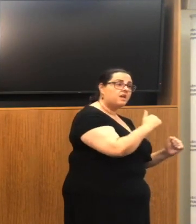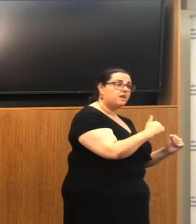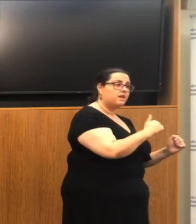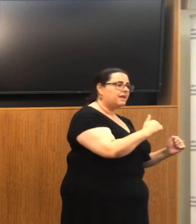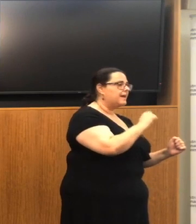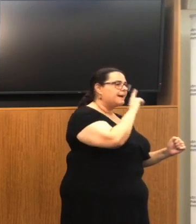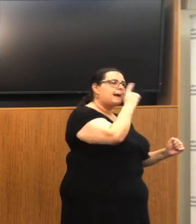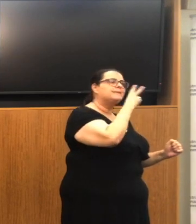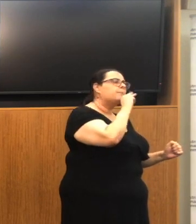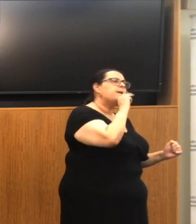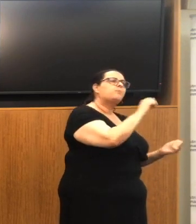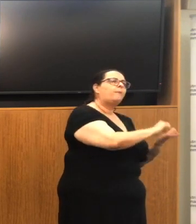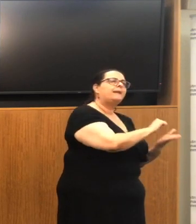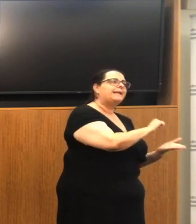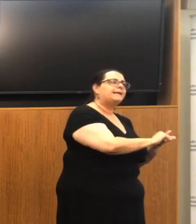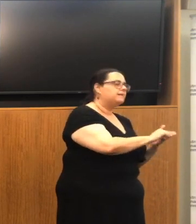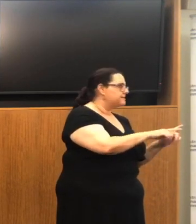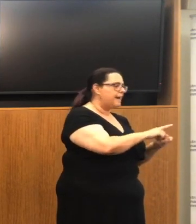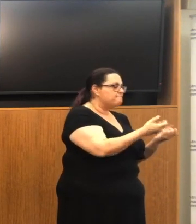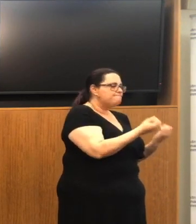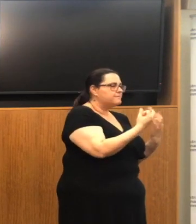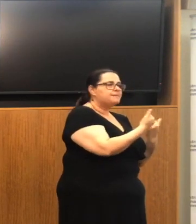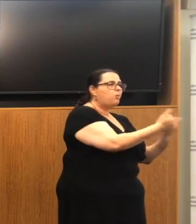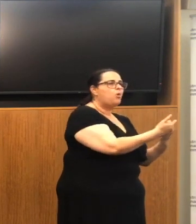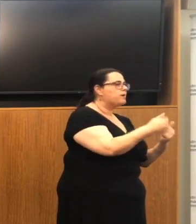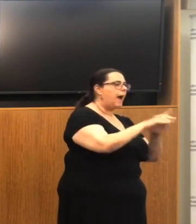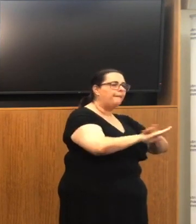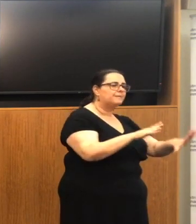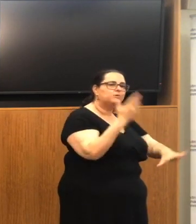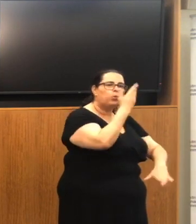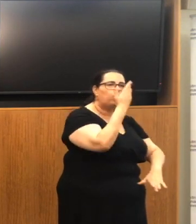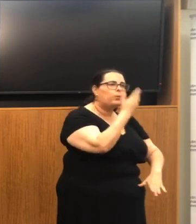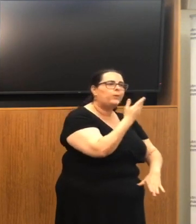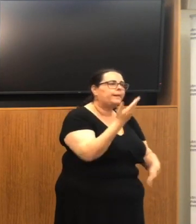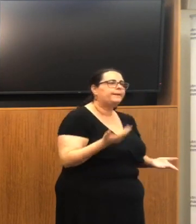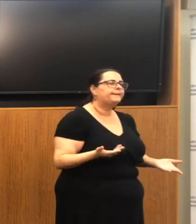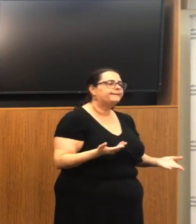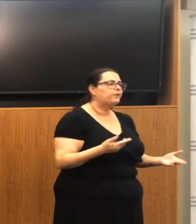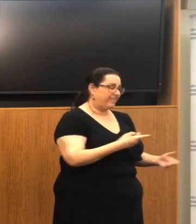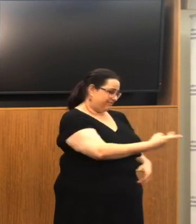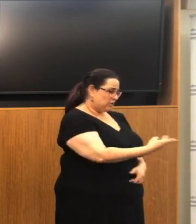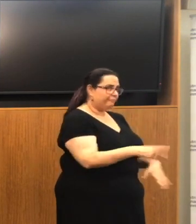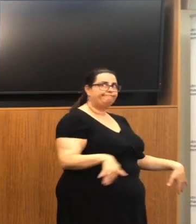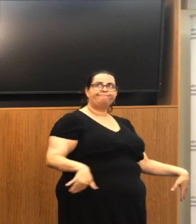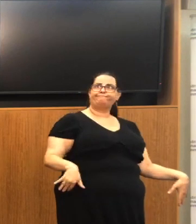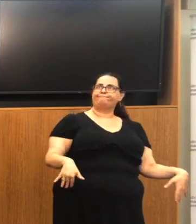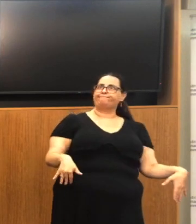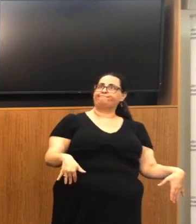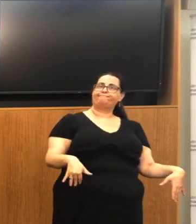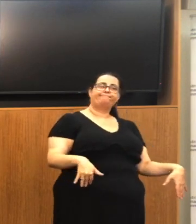hasn't got any support. And that was a refugee camp that I visited in the area.